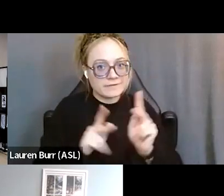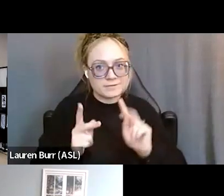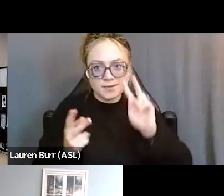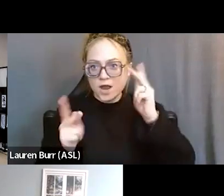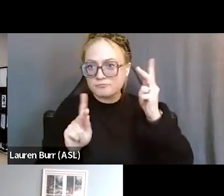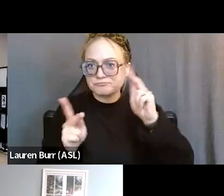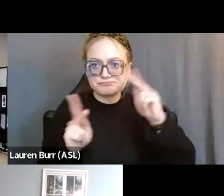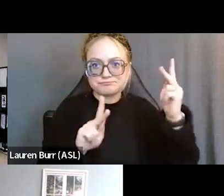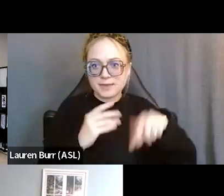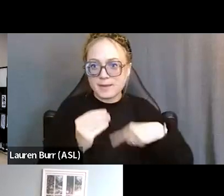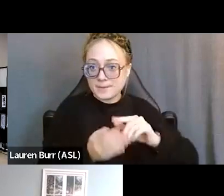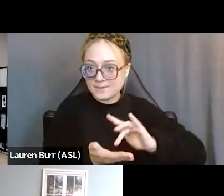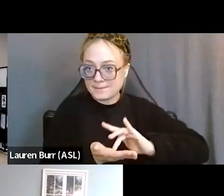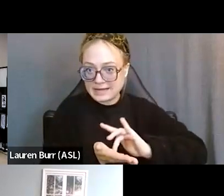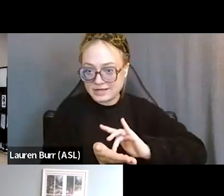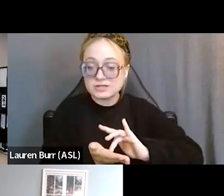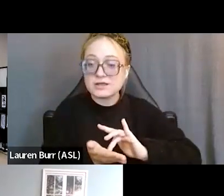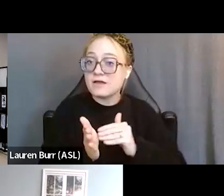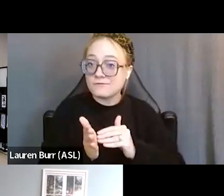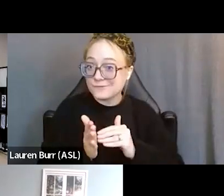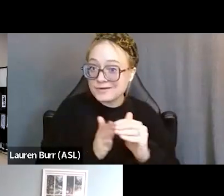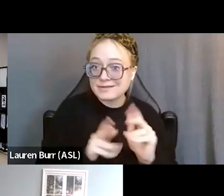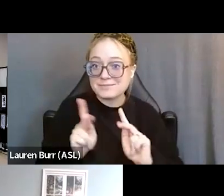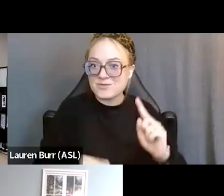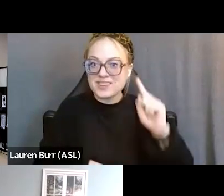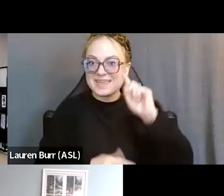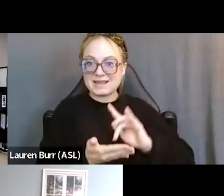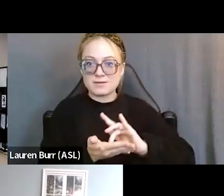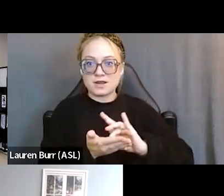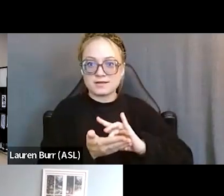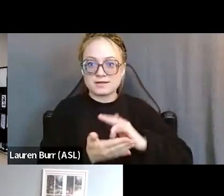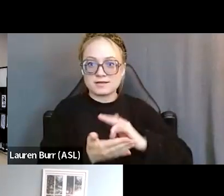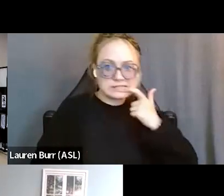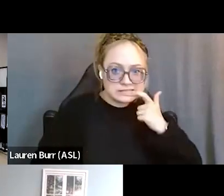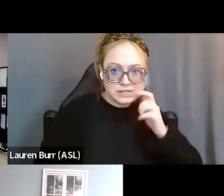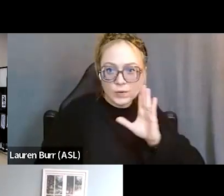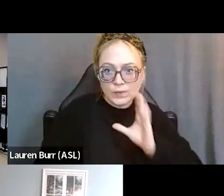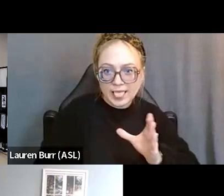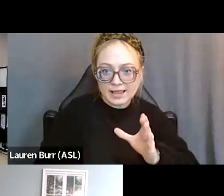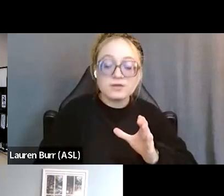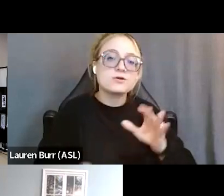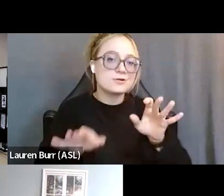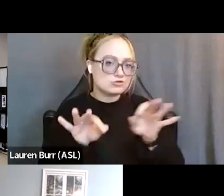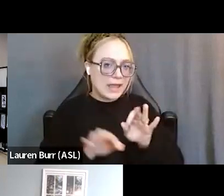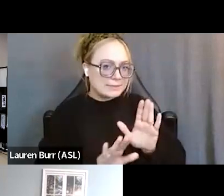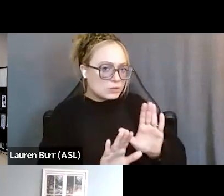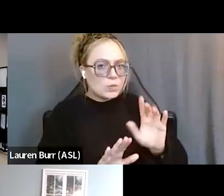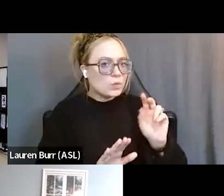Sometimes people, it's very frequent actually people think medications are addictive. And so describing that difference I think can be really important.